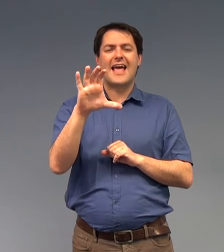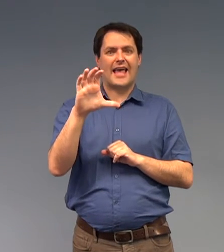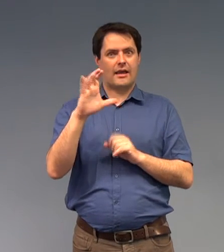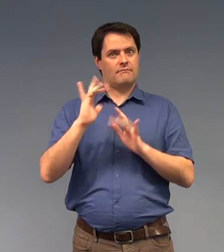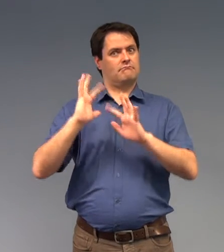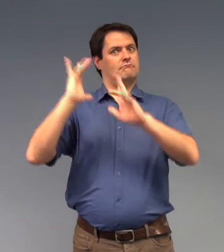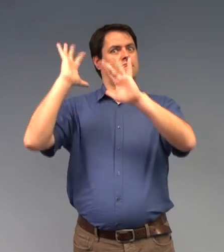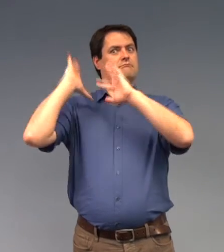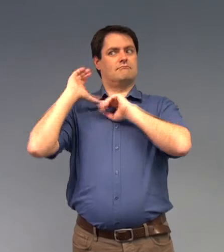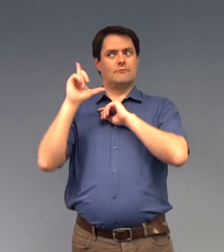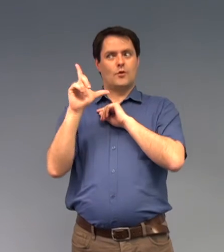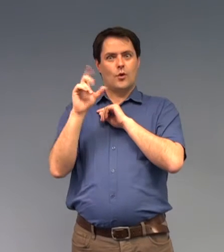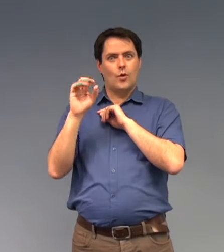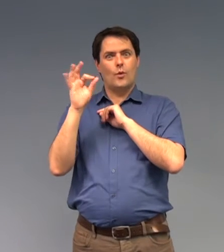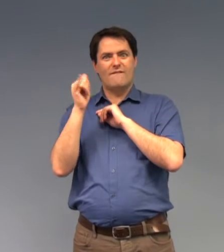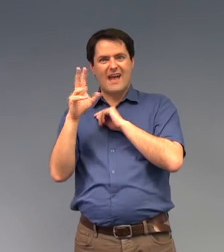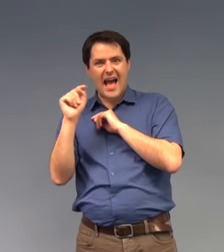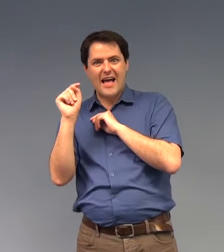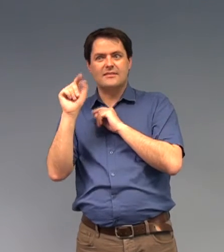It's a very similar format to "Deaf Mosaic,"